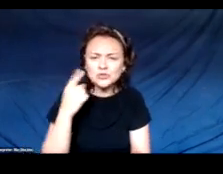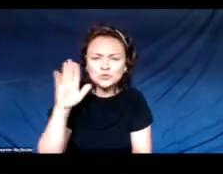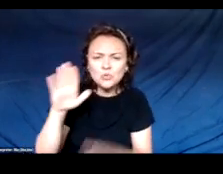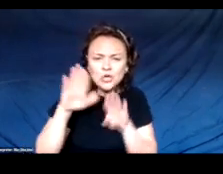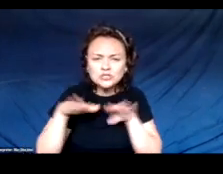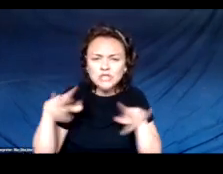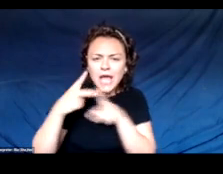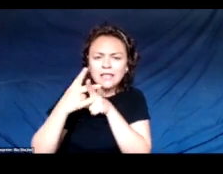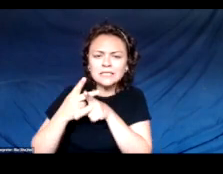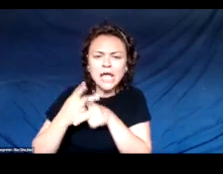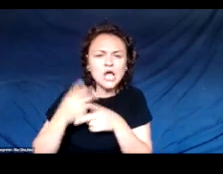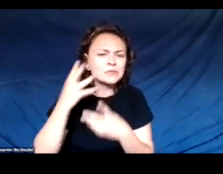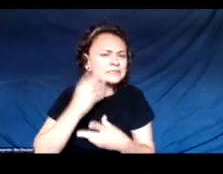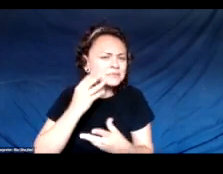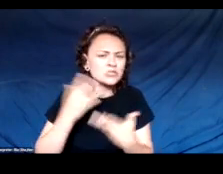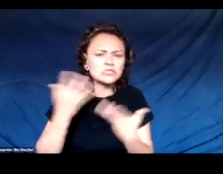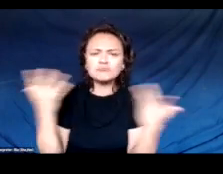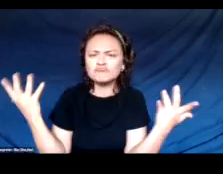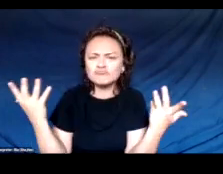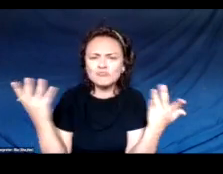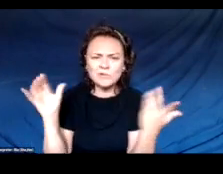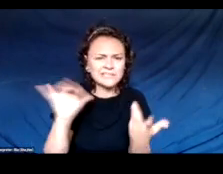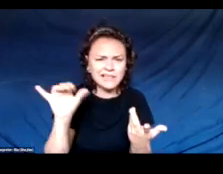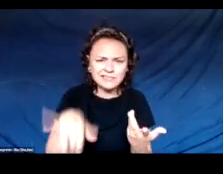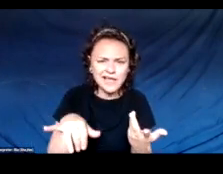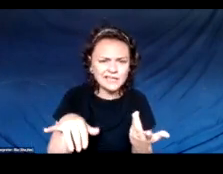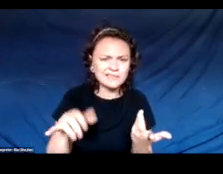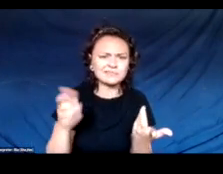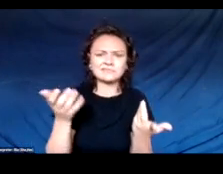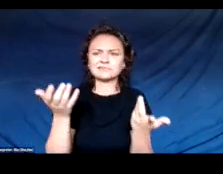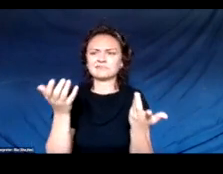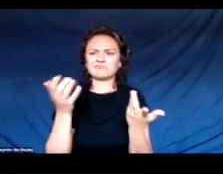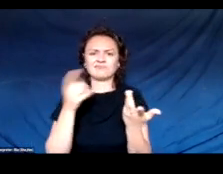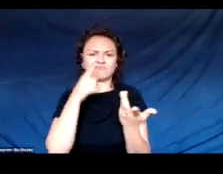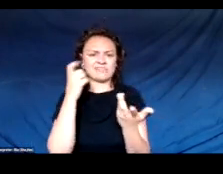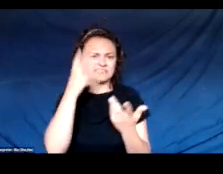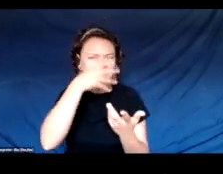you know, being disabled and immigrant family.